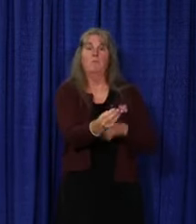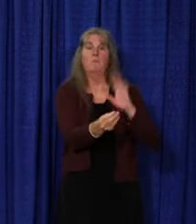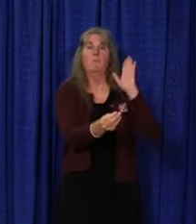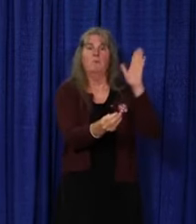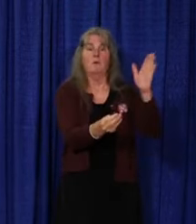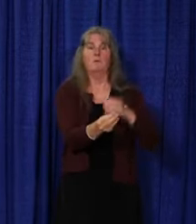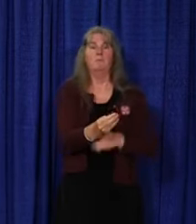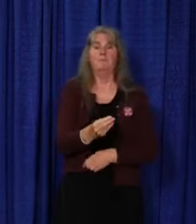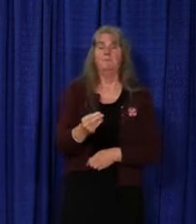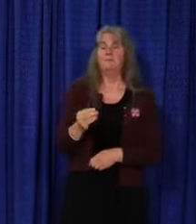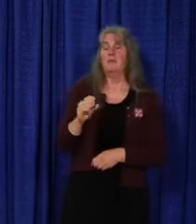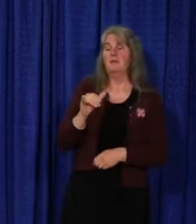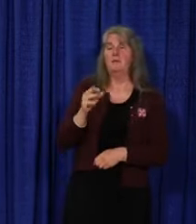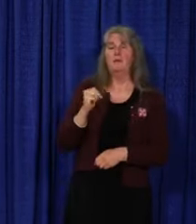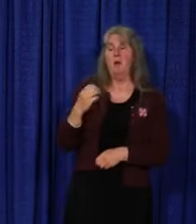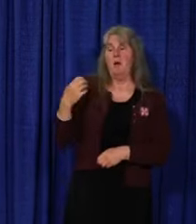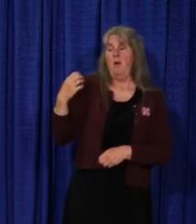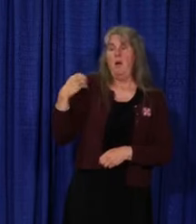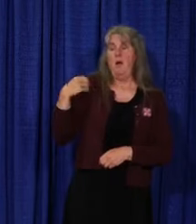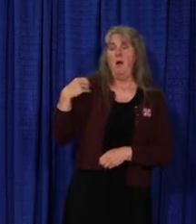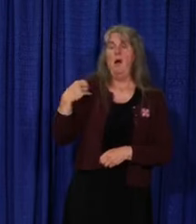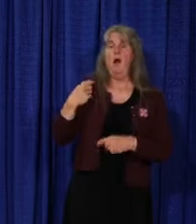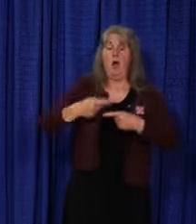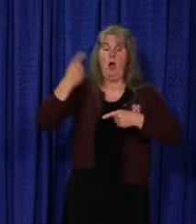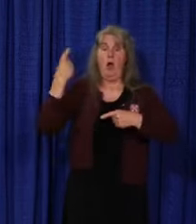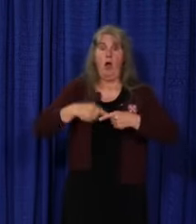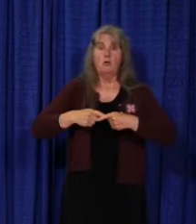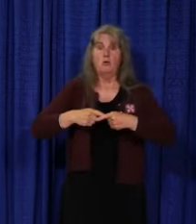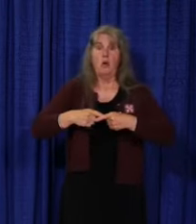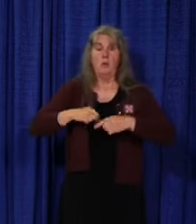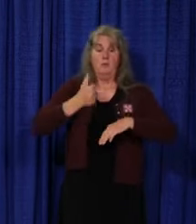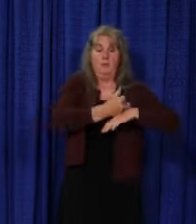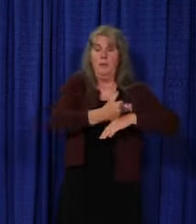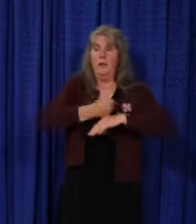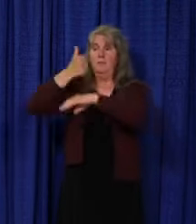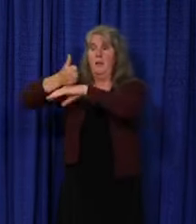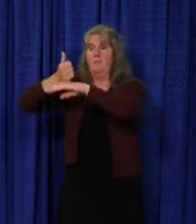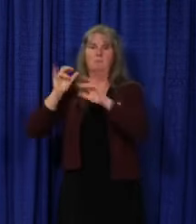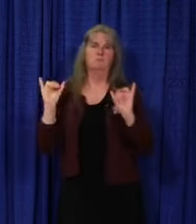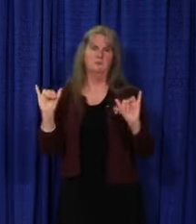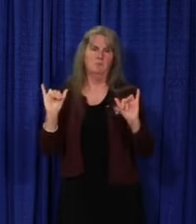Enforcement officers will continue to be station at our borders and as we move towards